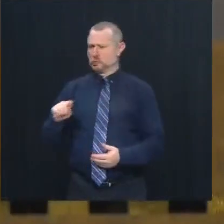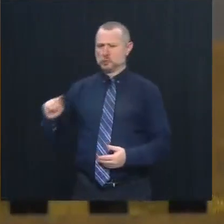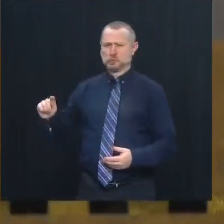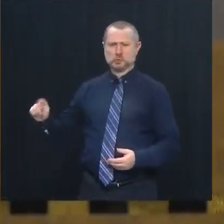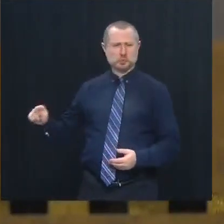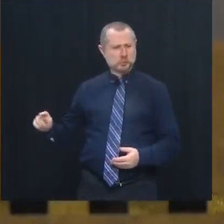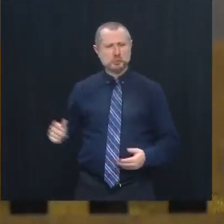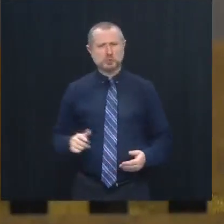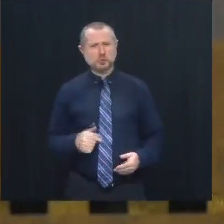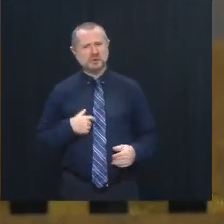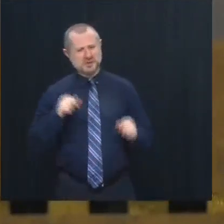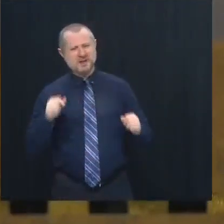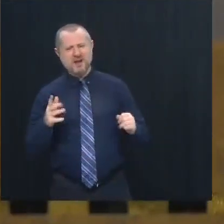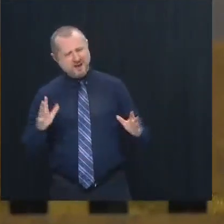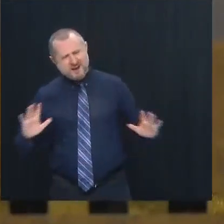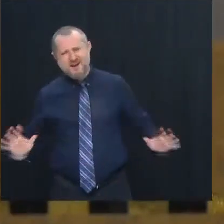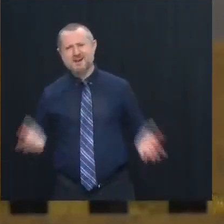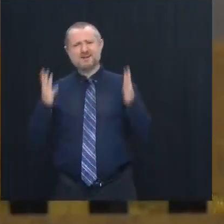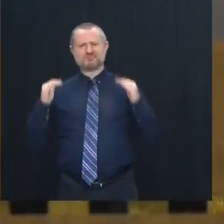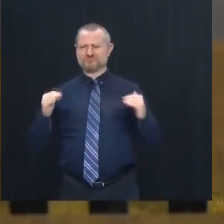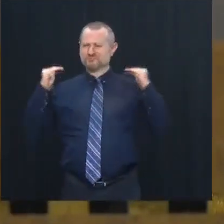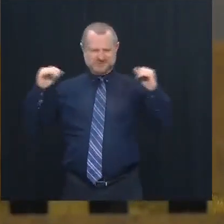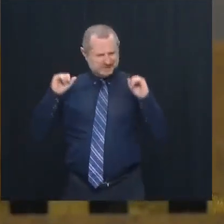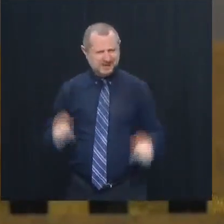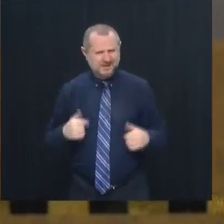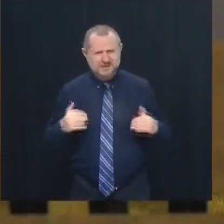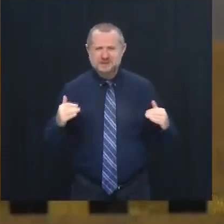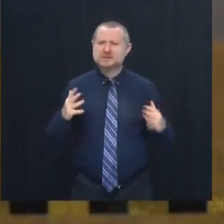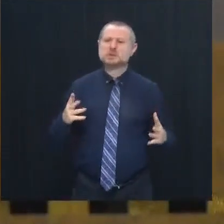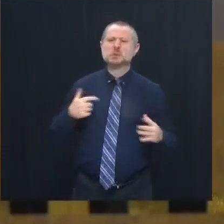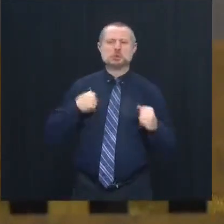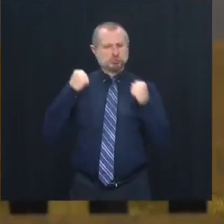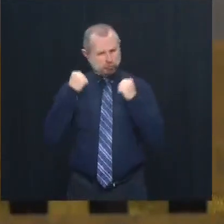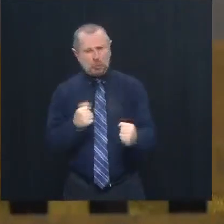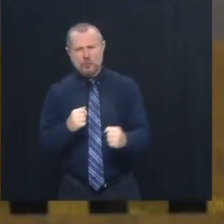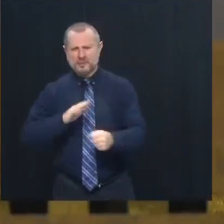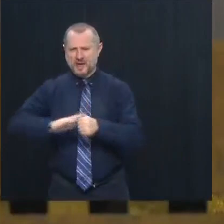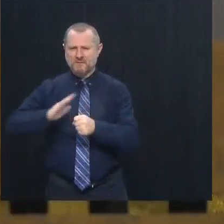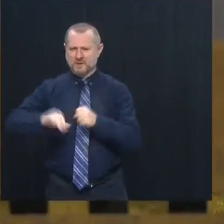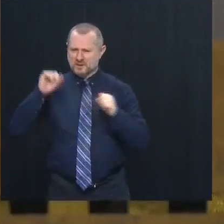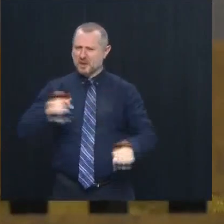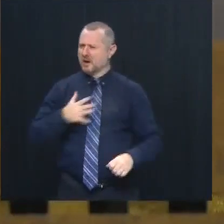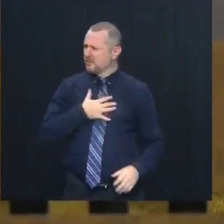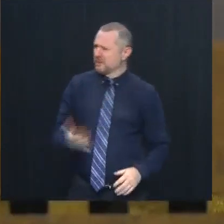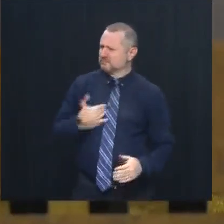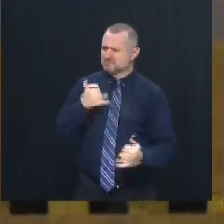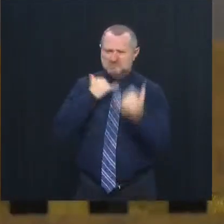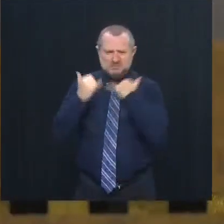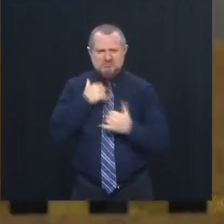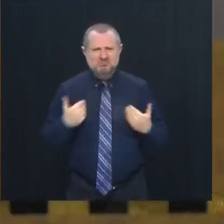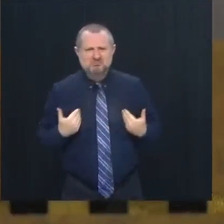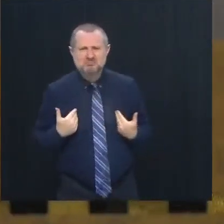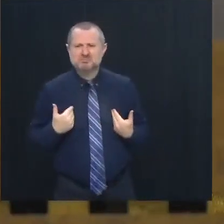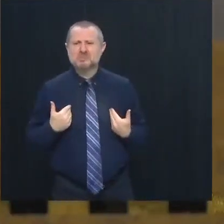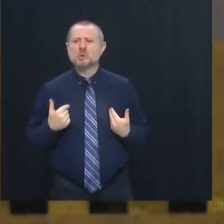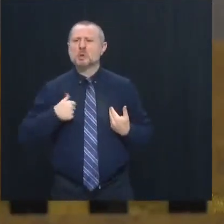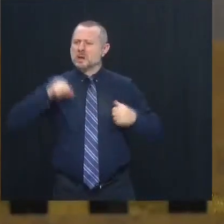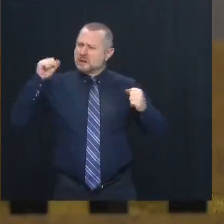POWER IS A VIRUS AND HATRED IS A VIRUS. AND OUR AMERICA IS BETTER THAN